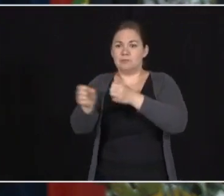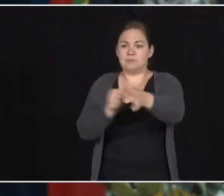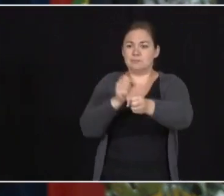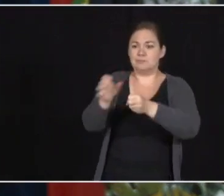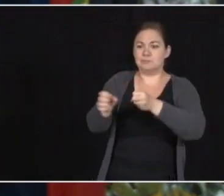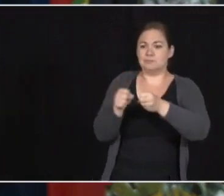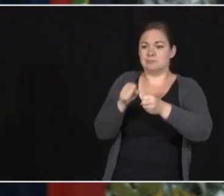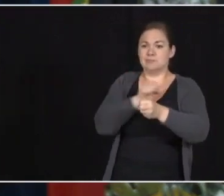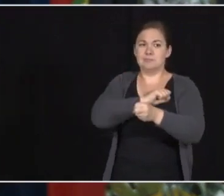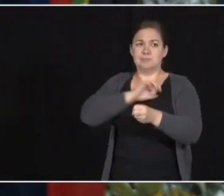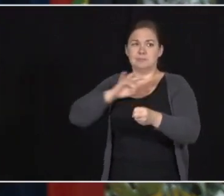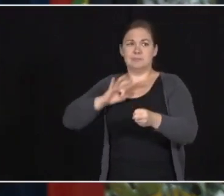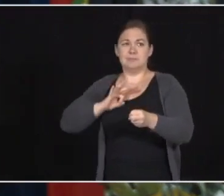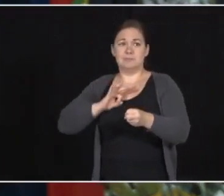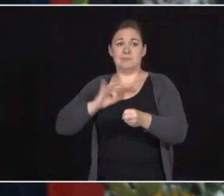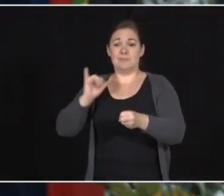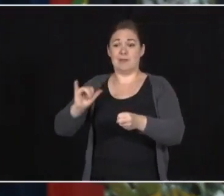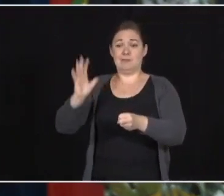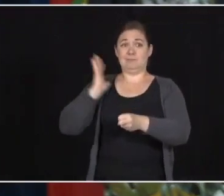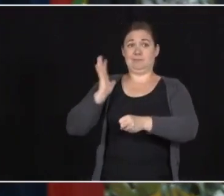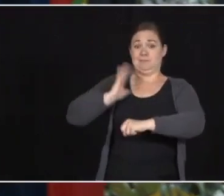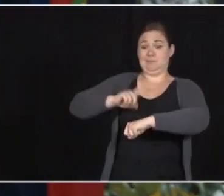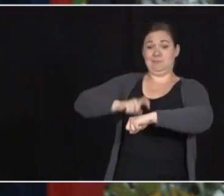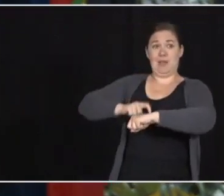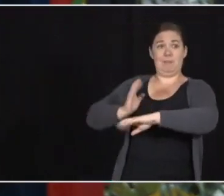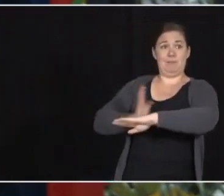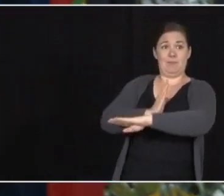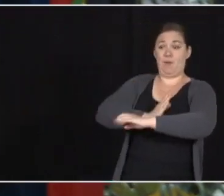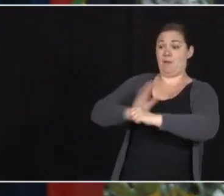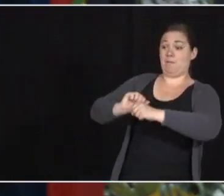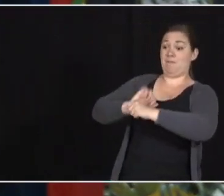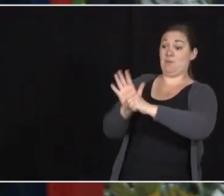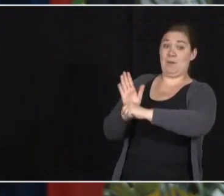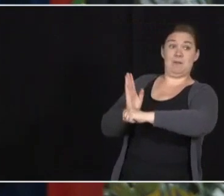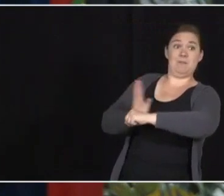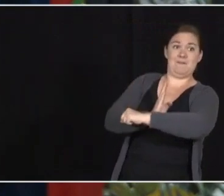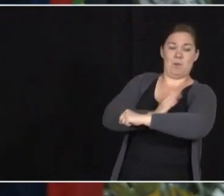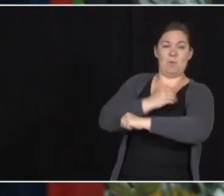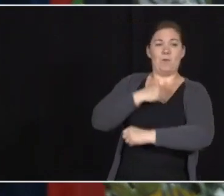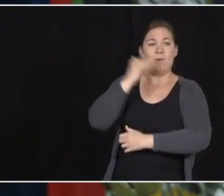Because we were already in a staffing crisis before COVID-19 hit. Many reasons for that, but that is the reality.